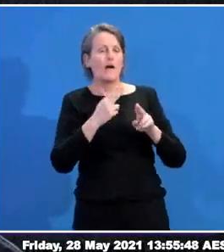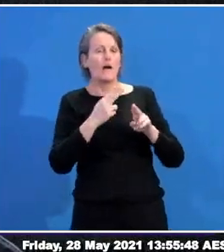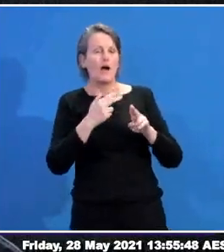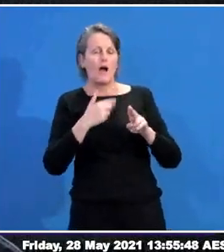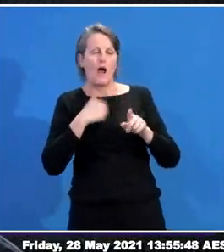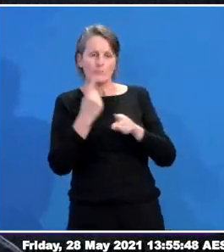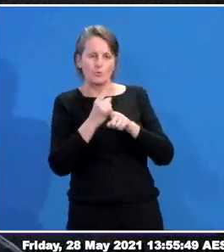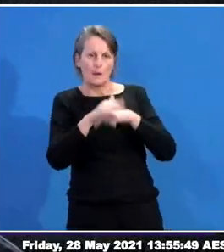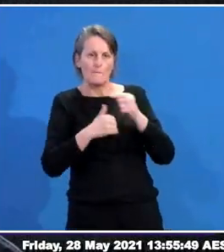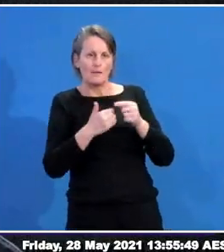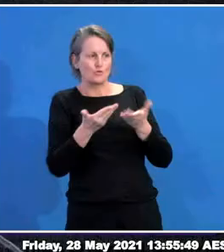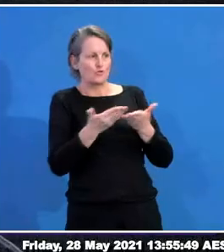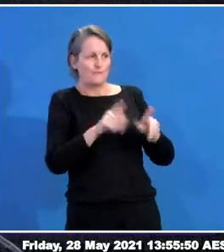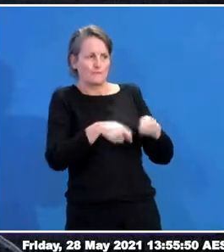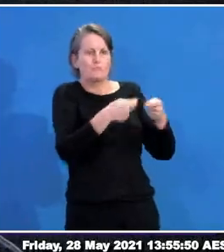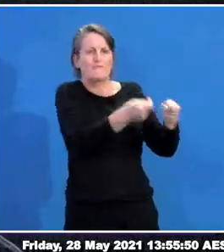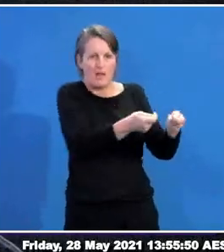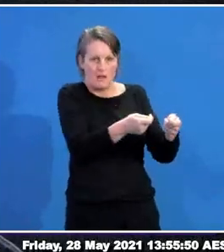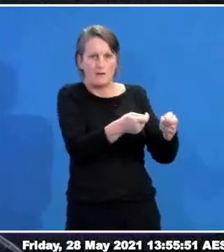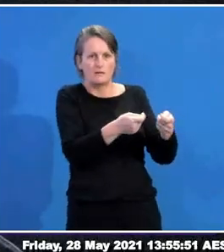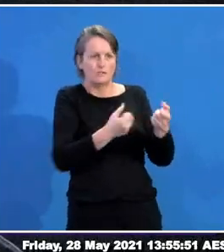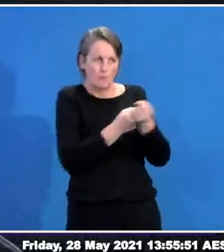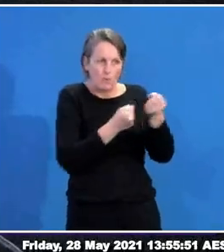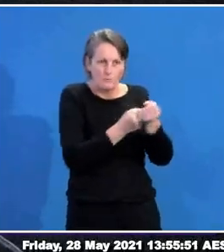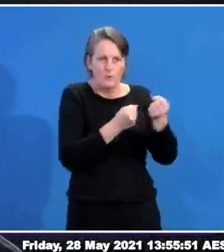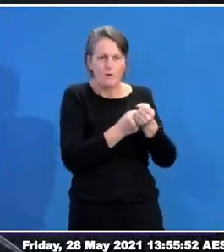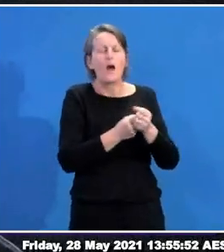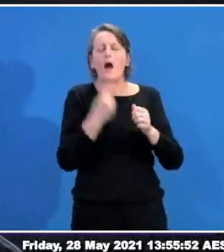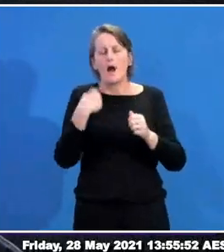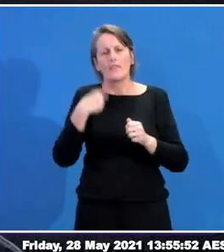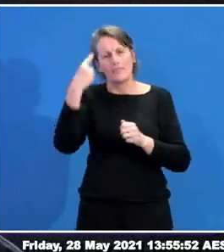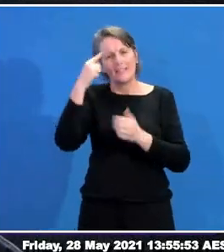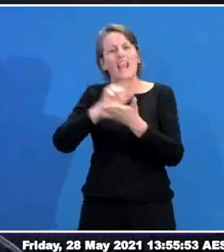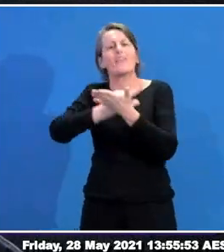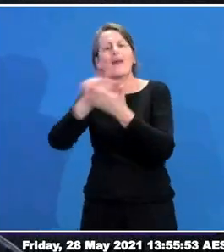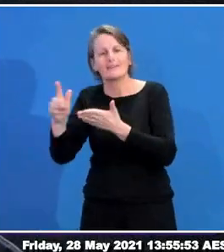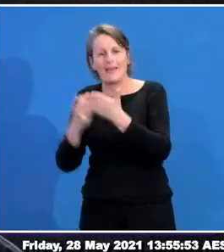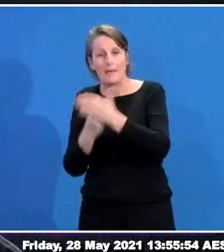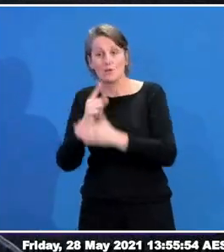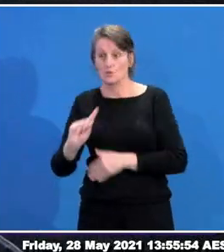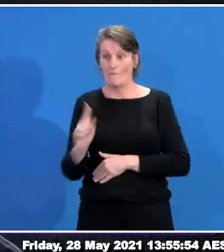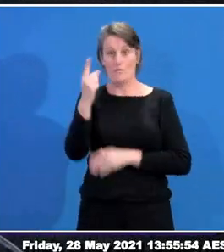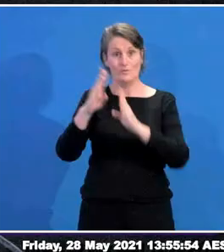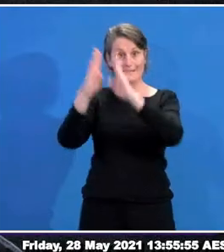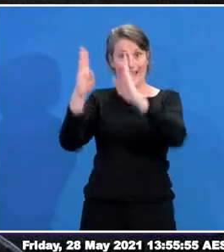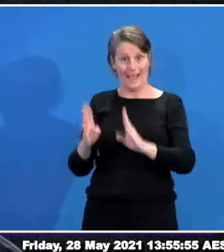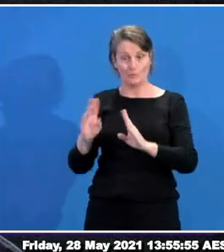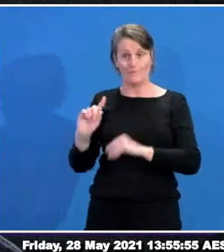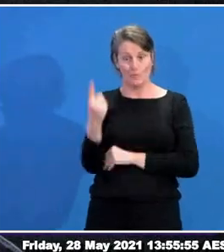MR McNAUGHTON: Yes, that often comes postscript, if that makes sense. So identifying the house is an important thing because it